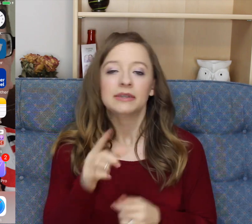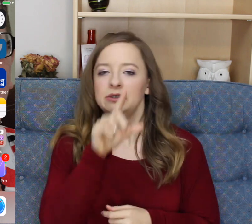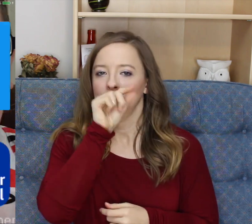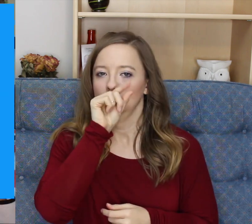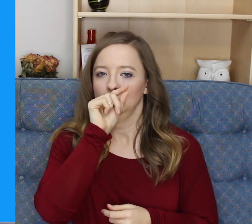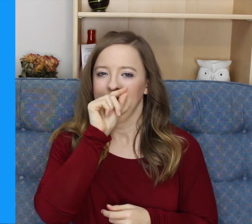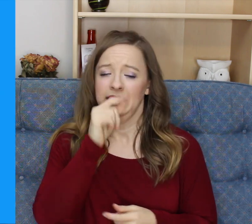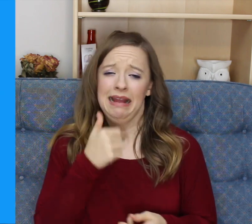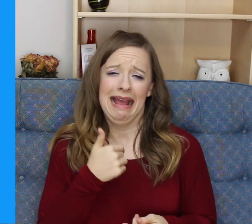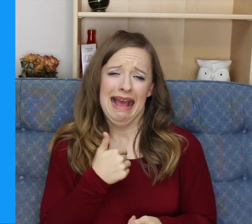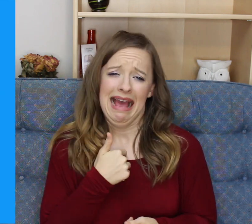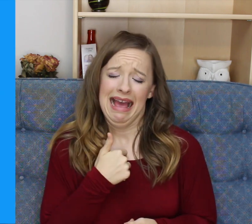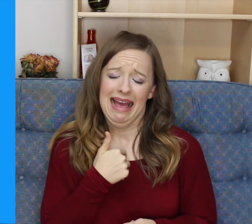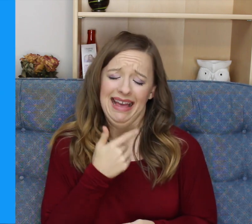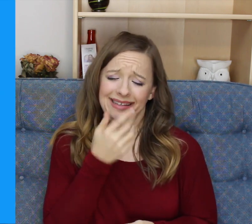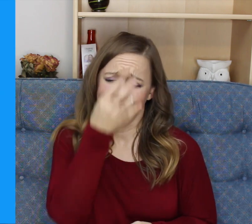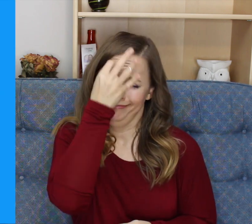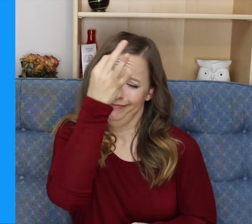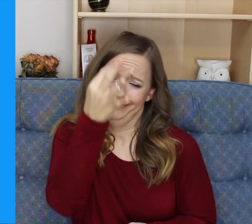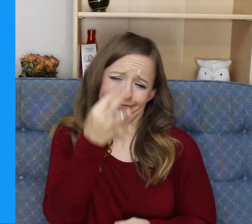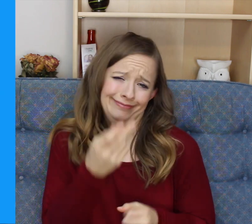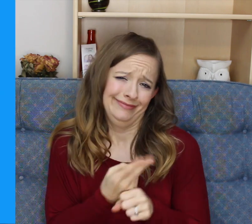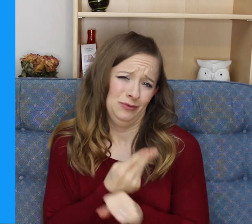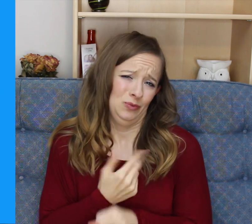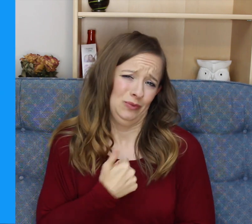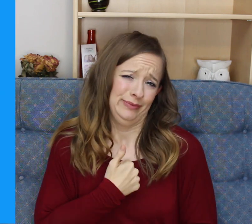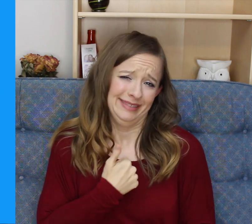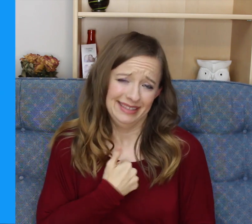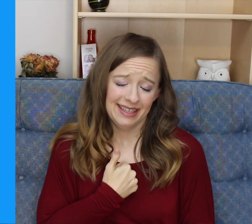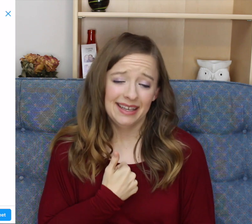Twitter, which I barely ever use.